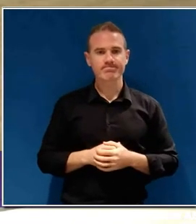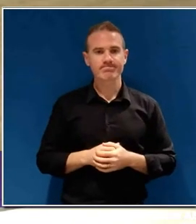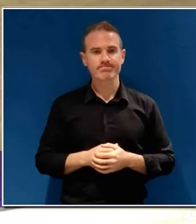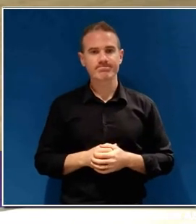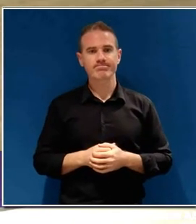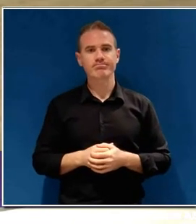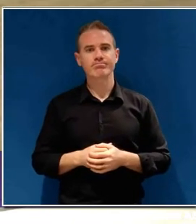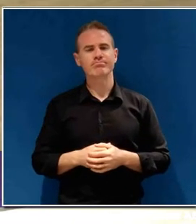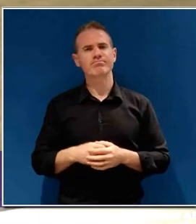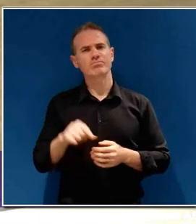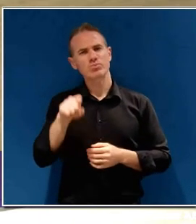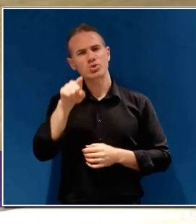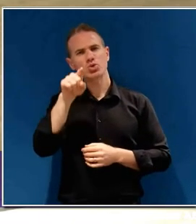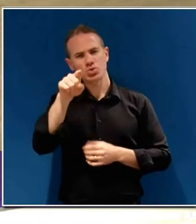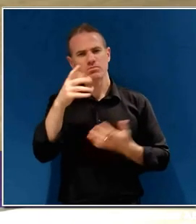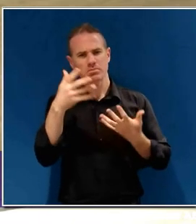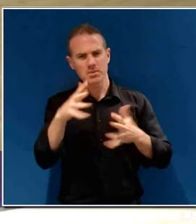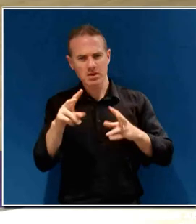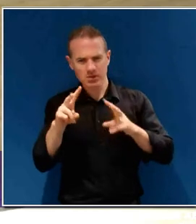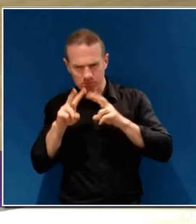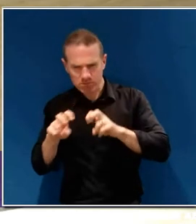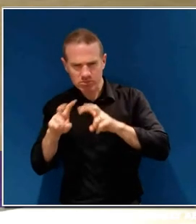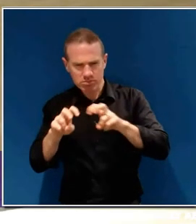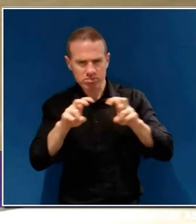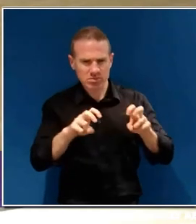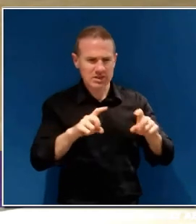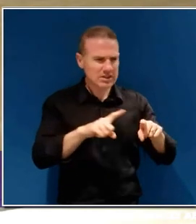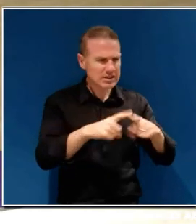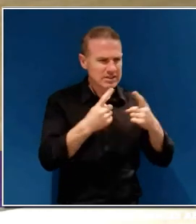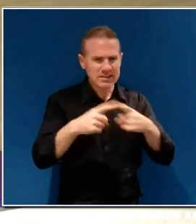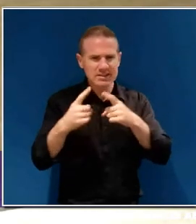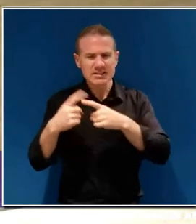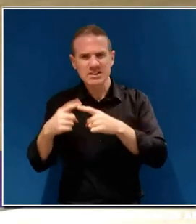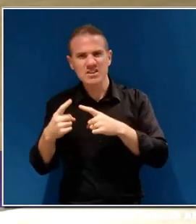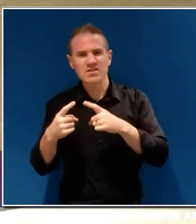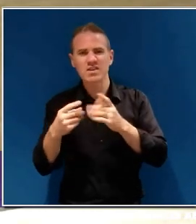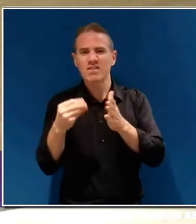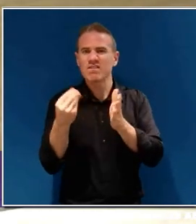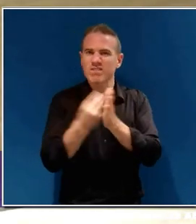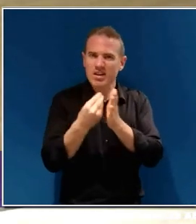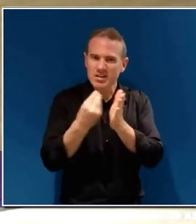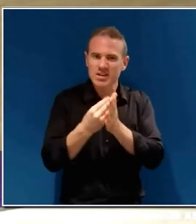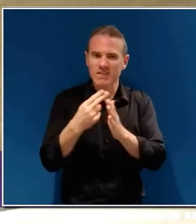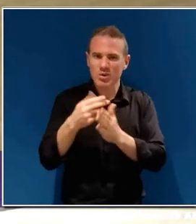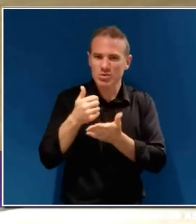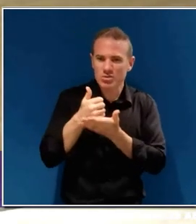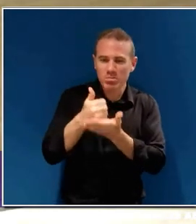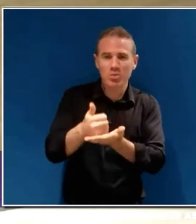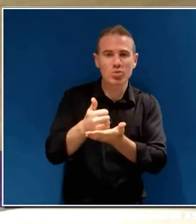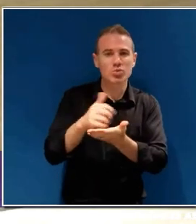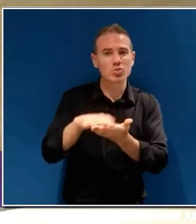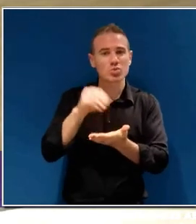a disability and in the course of that work you've identified - and this